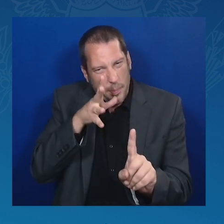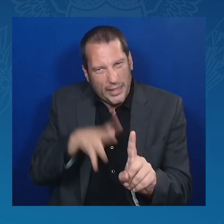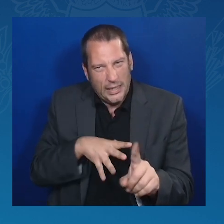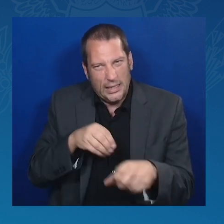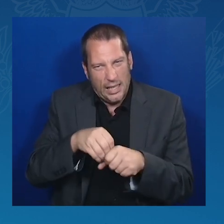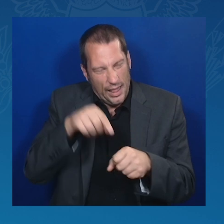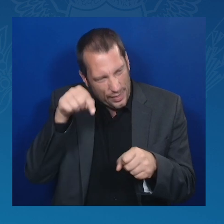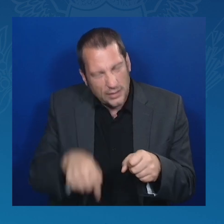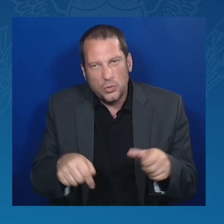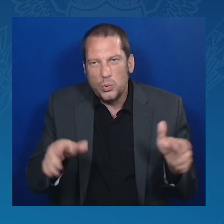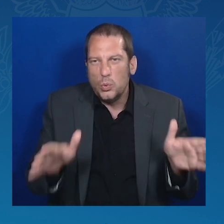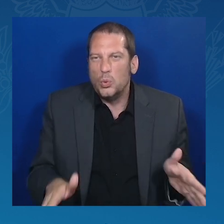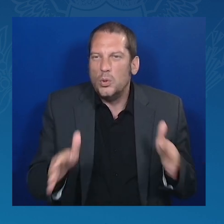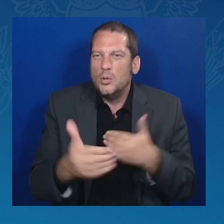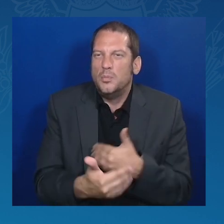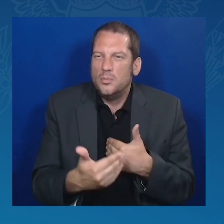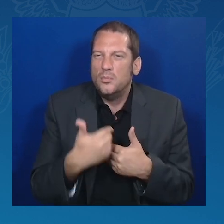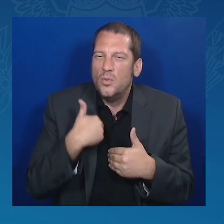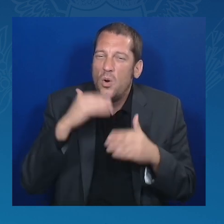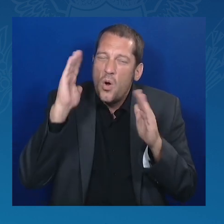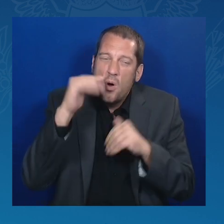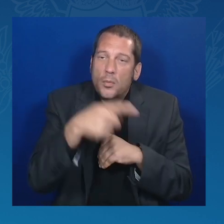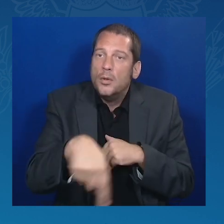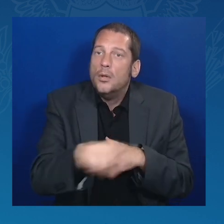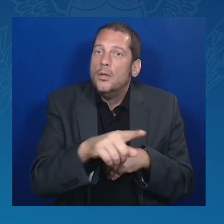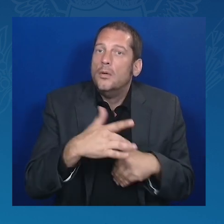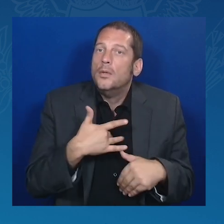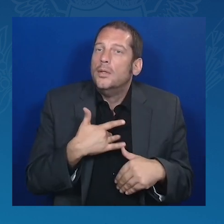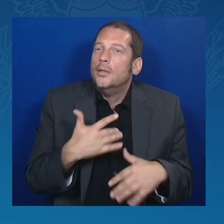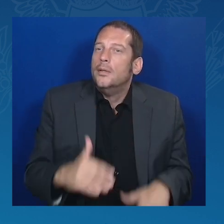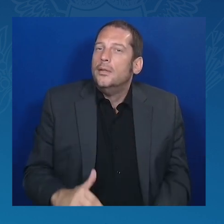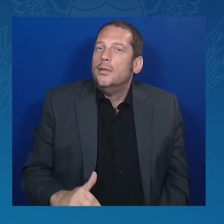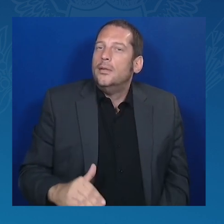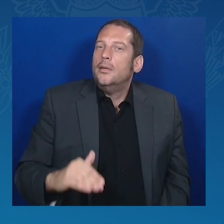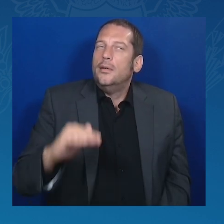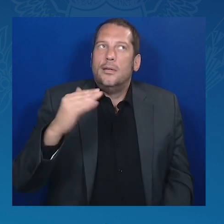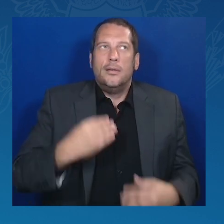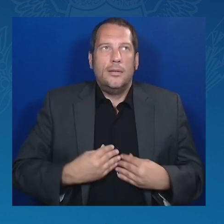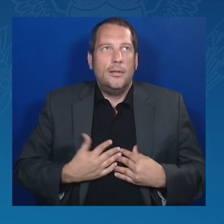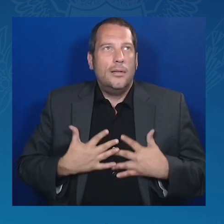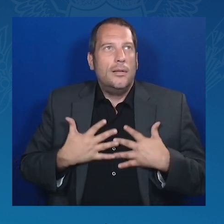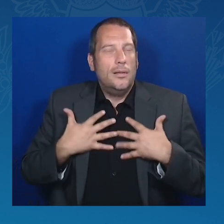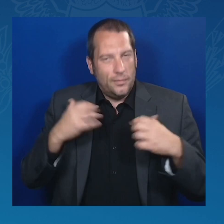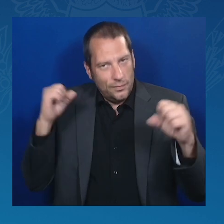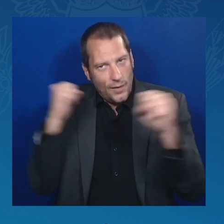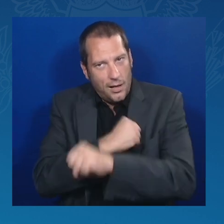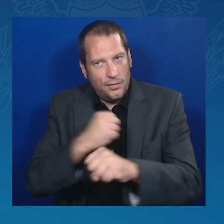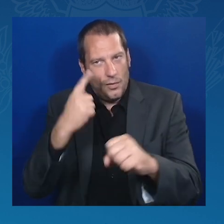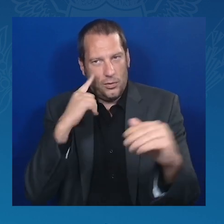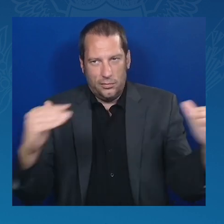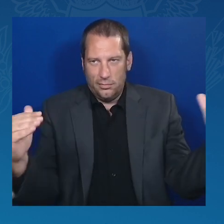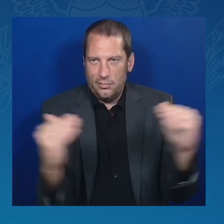you want to fight for justice in the way that we do unapologetically, without fear, and know that your body is your own